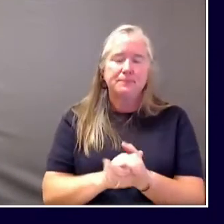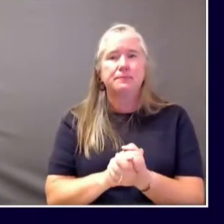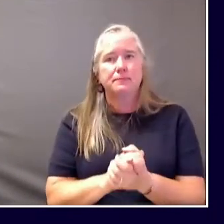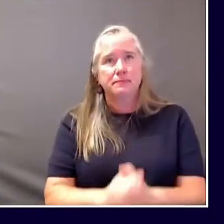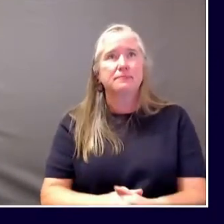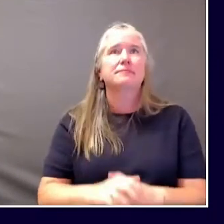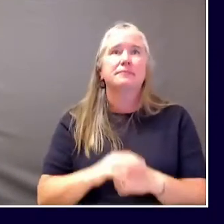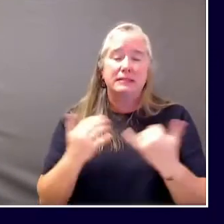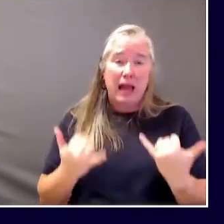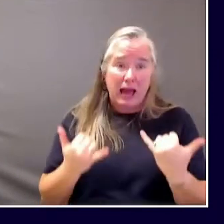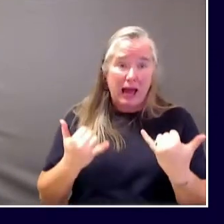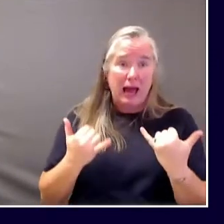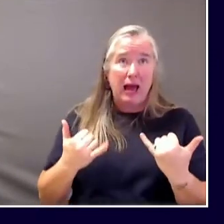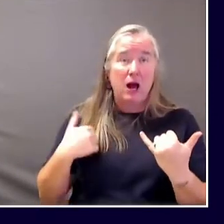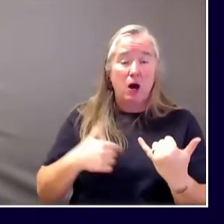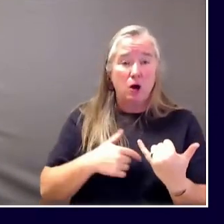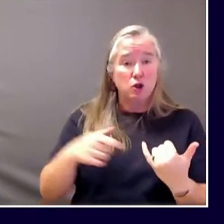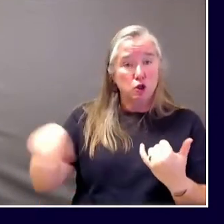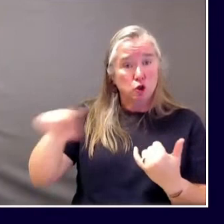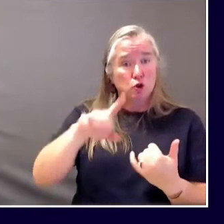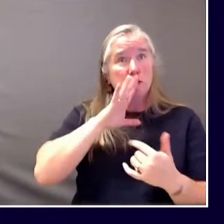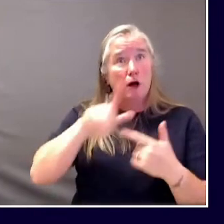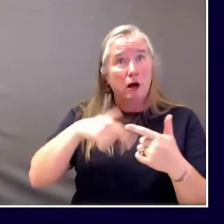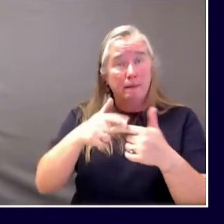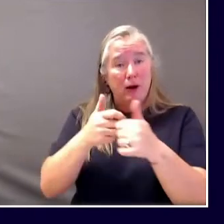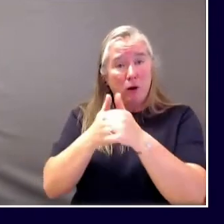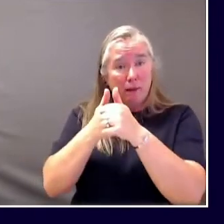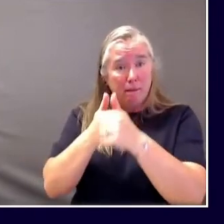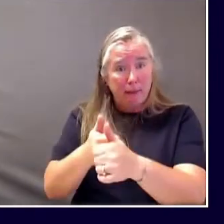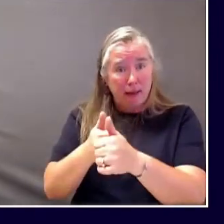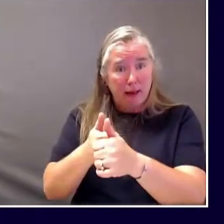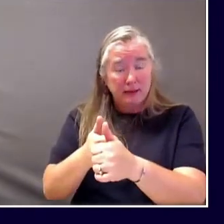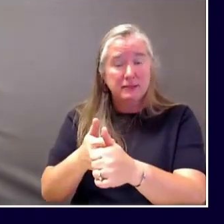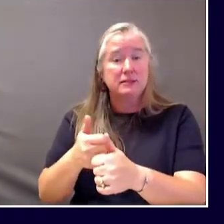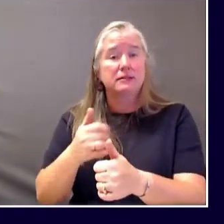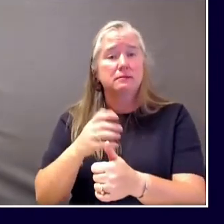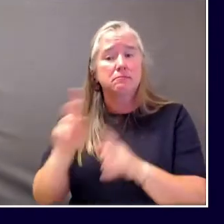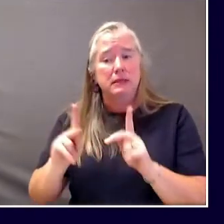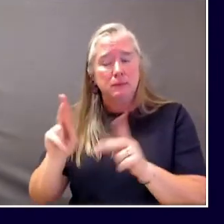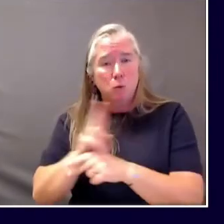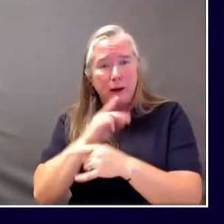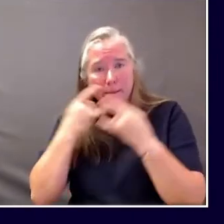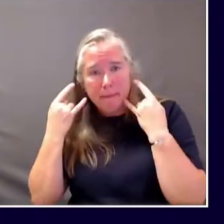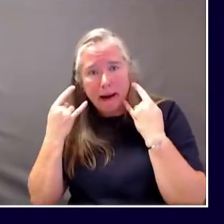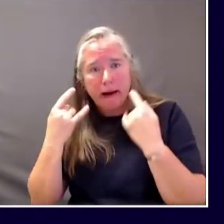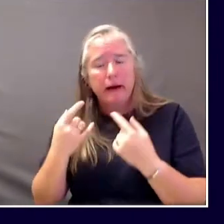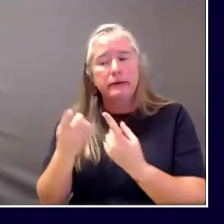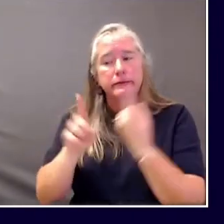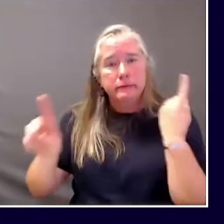saying about compliance and it would make them better people